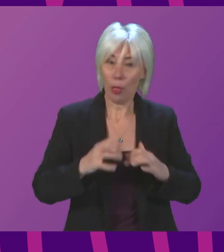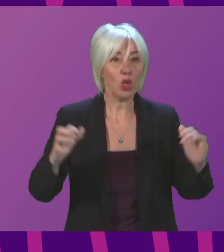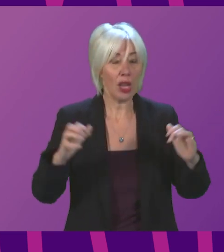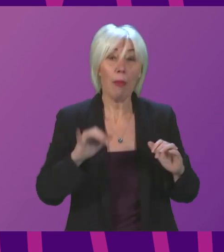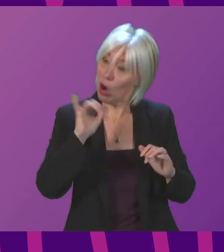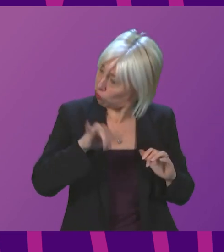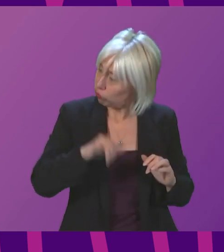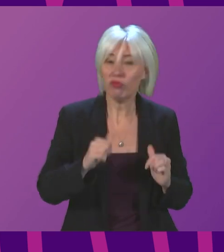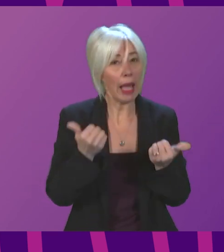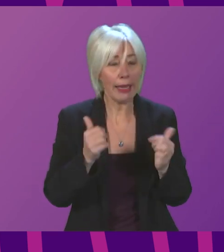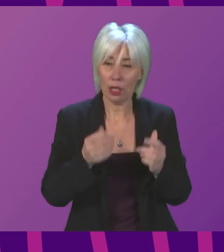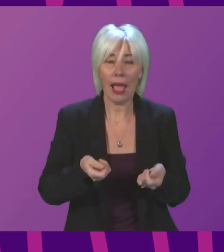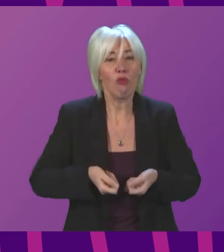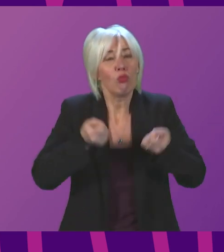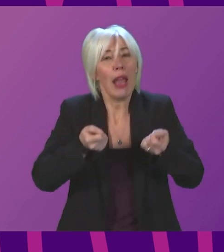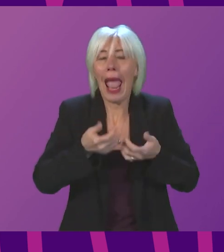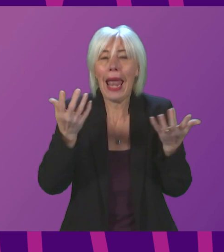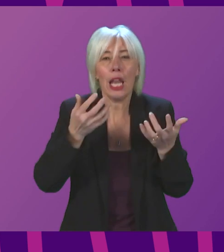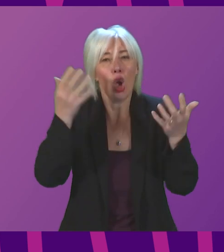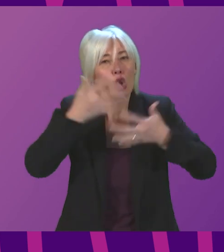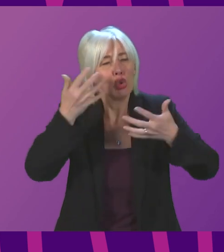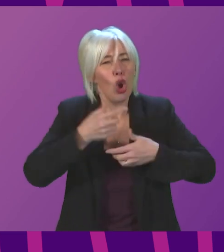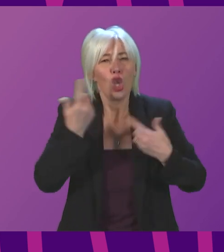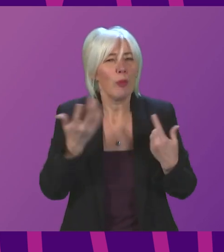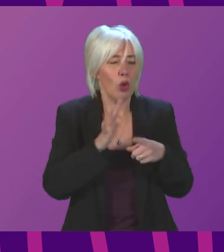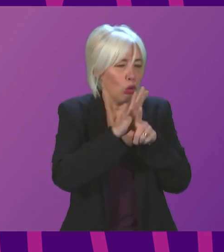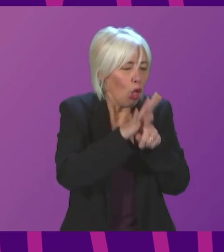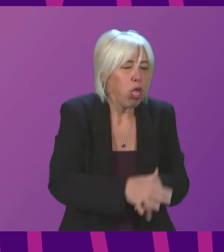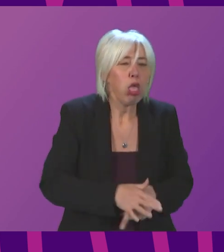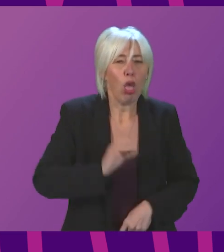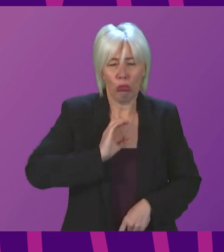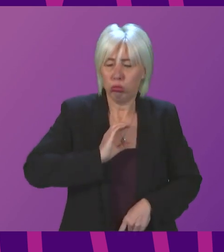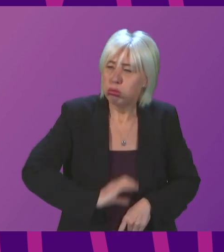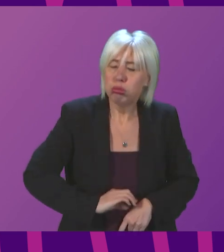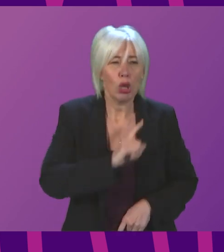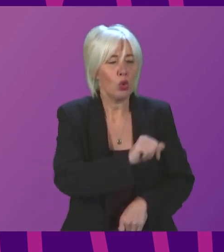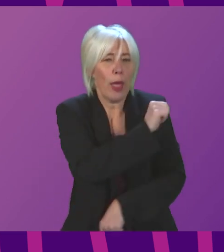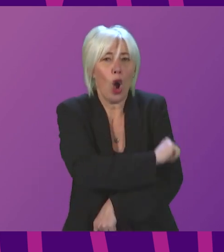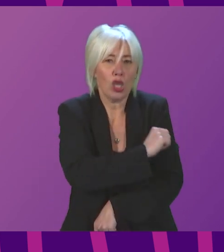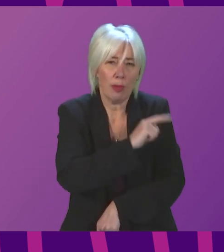However, let us not undermine confidence in a hospital that is delivering high-quality